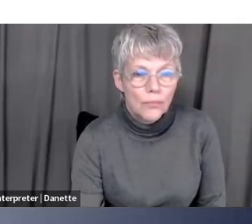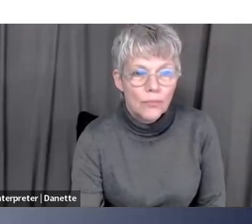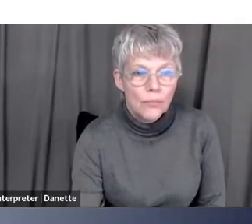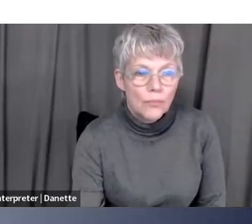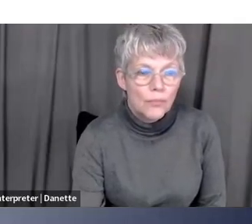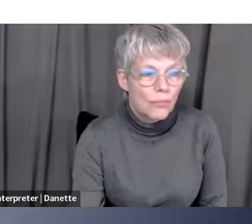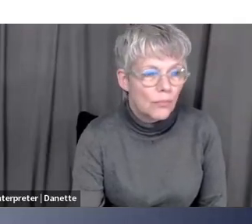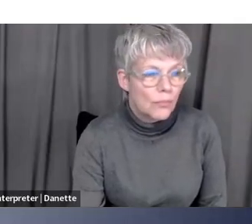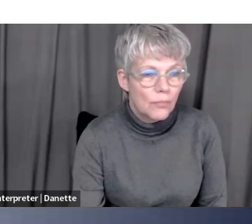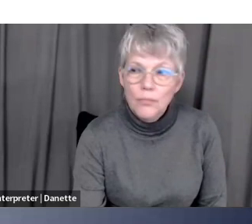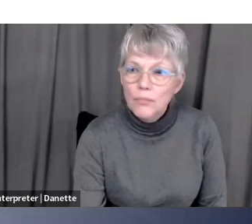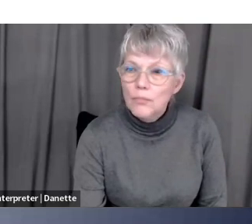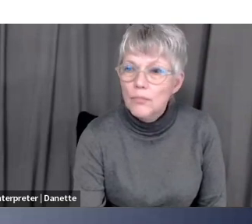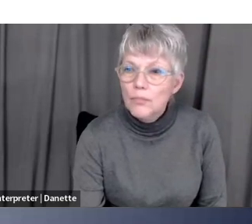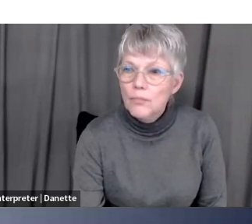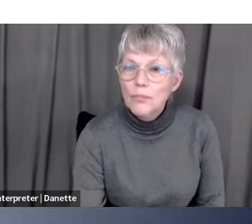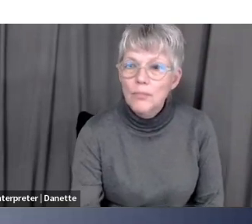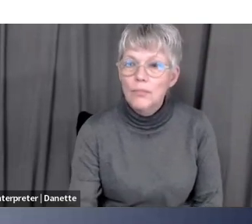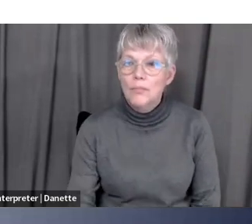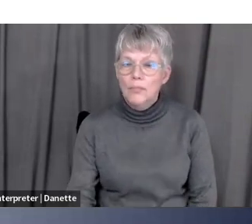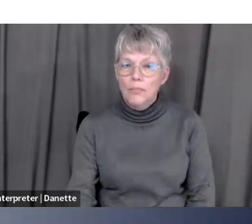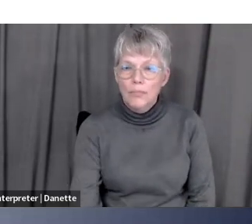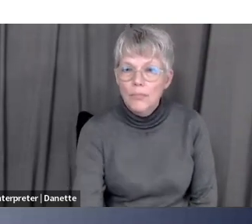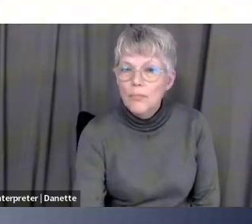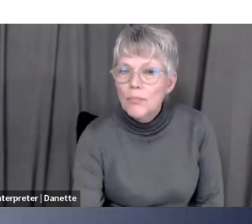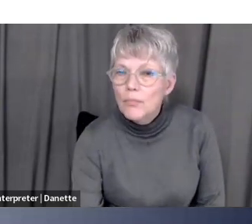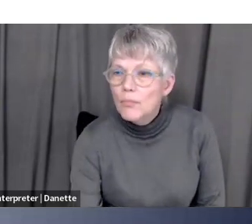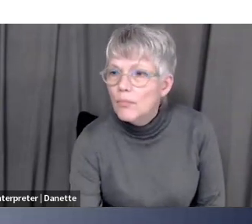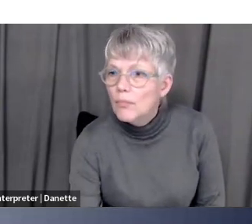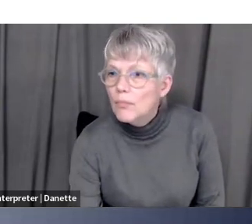Good afternoon and welcome to today's Connection app Lunch and Learn.